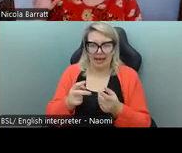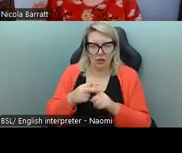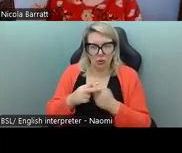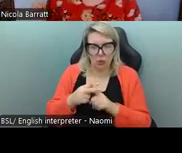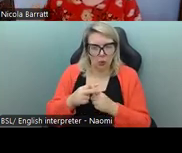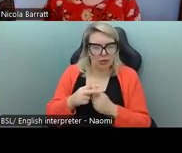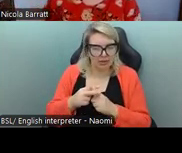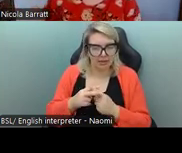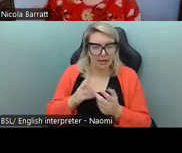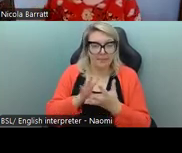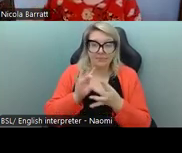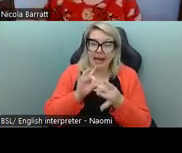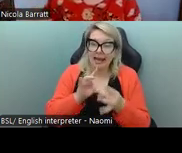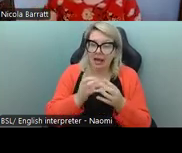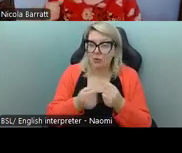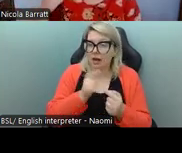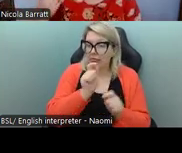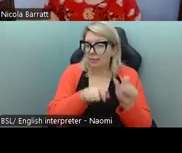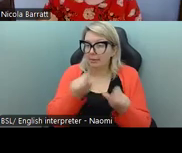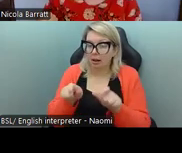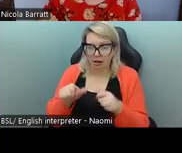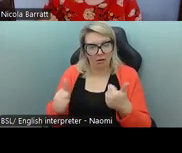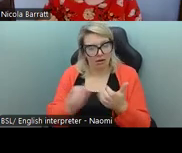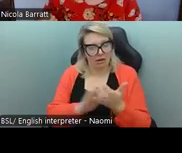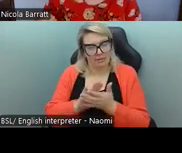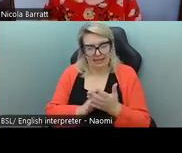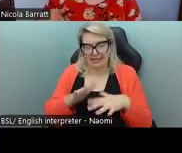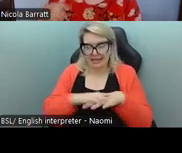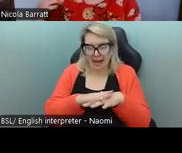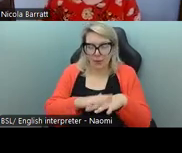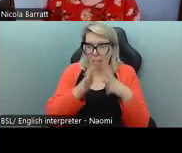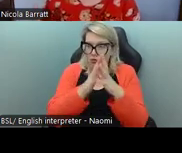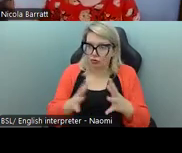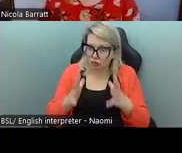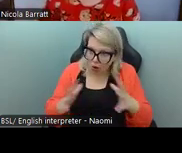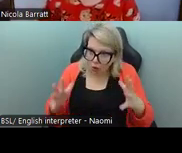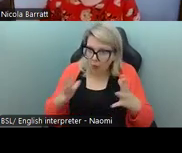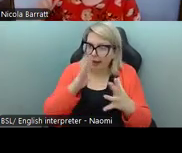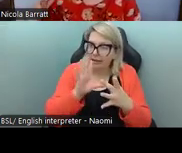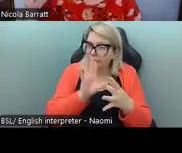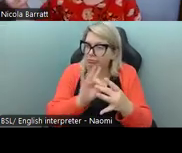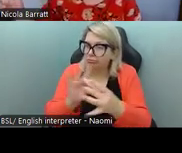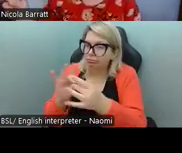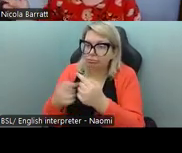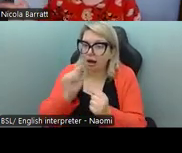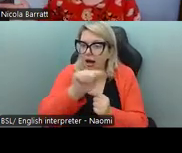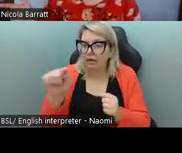Engaging with others means that you can grow your network, and you can find people interested in the same topics as you.